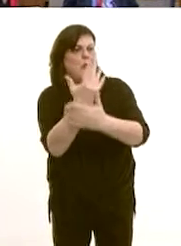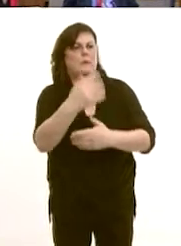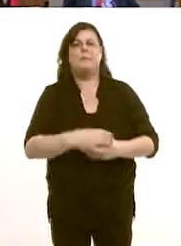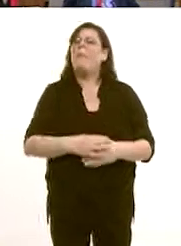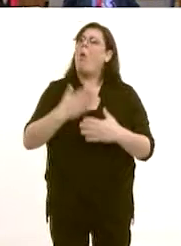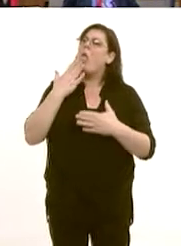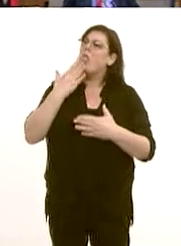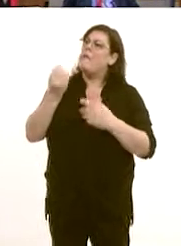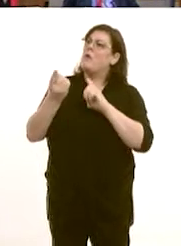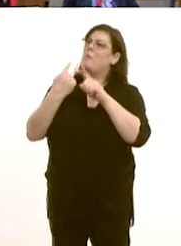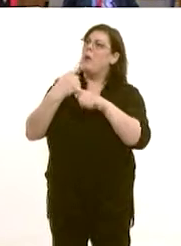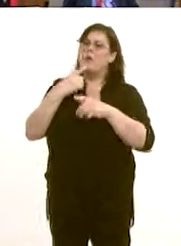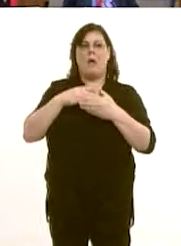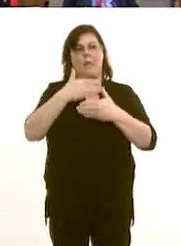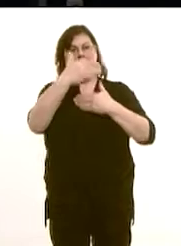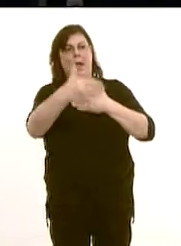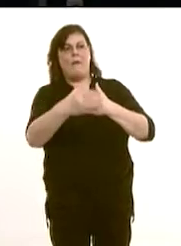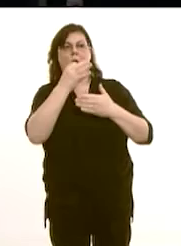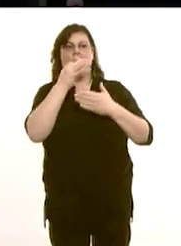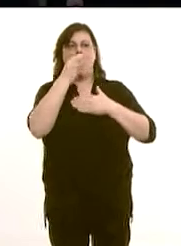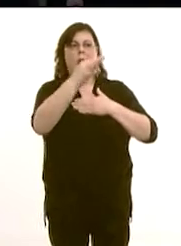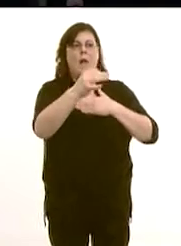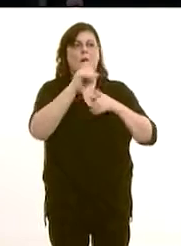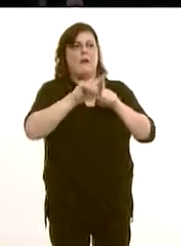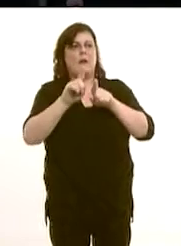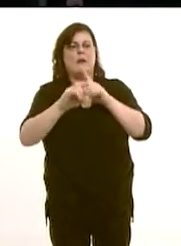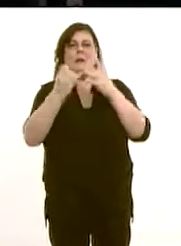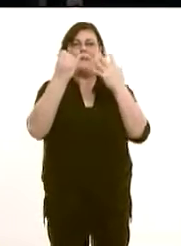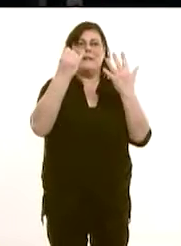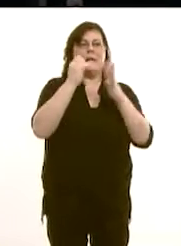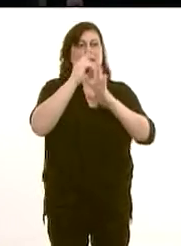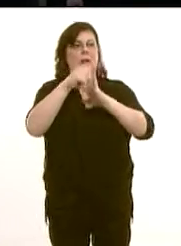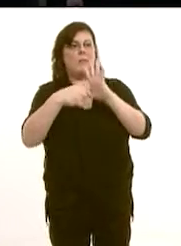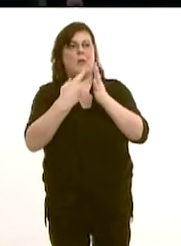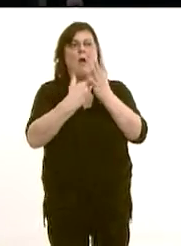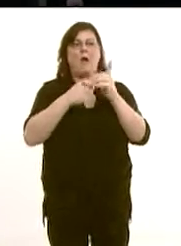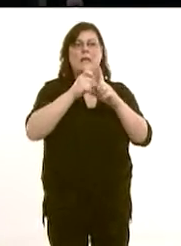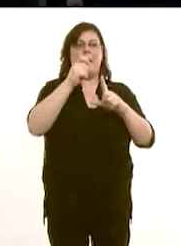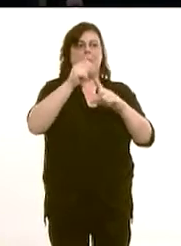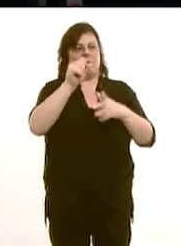The window for applications for the six schemes under the RDP was opened earlier this month,